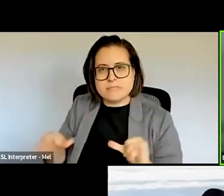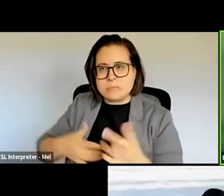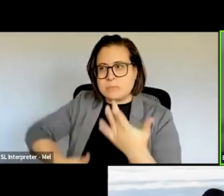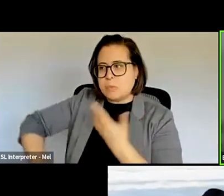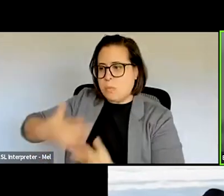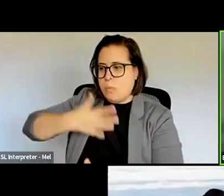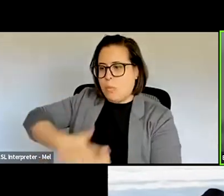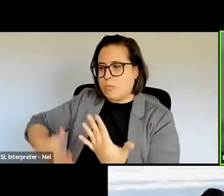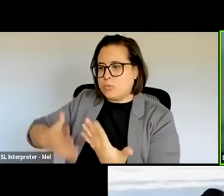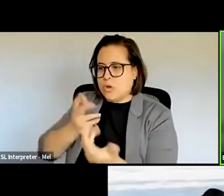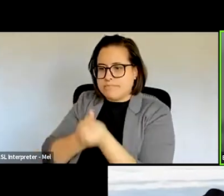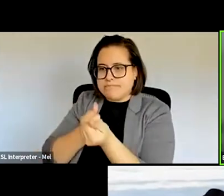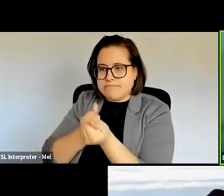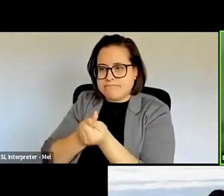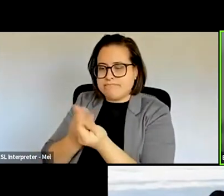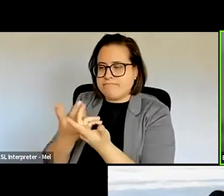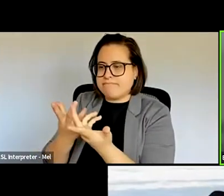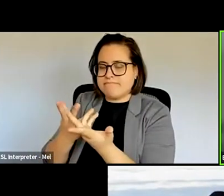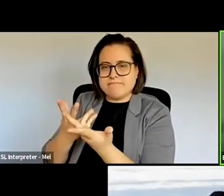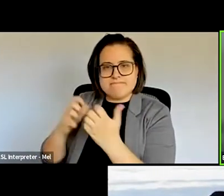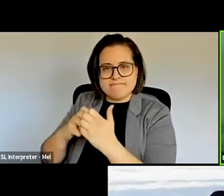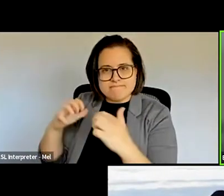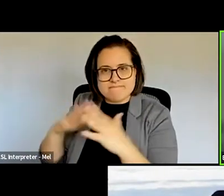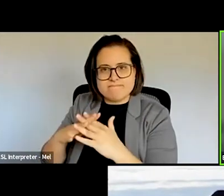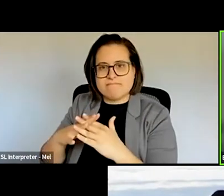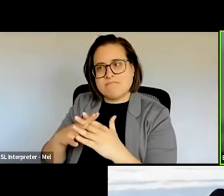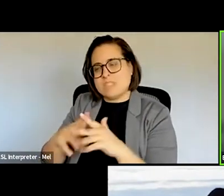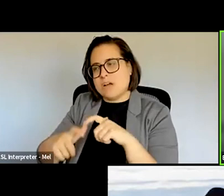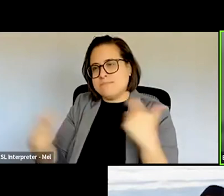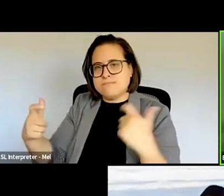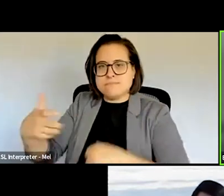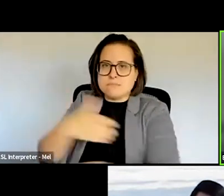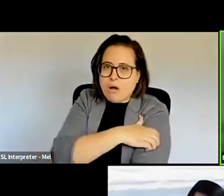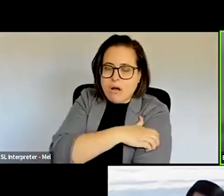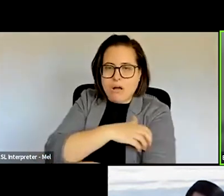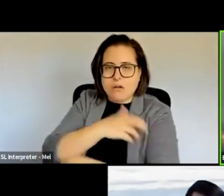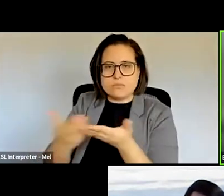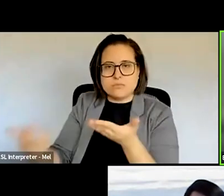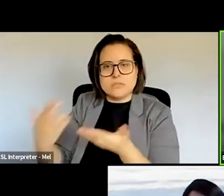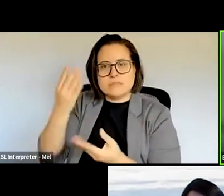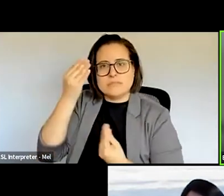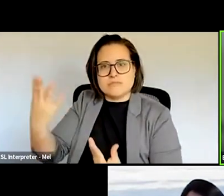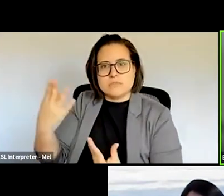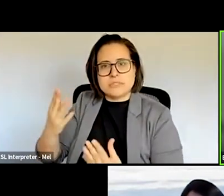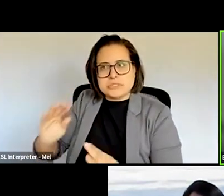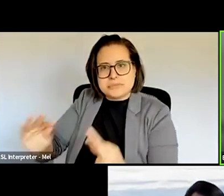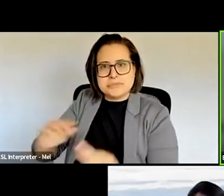construction of a huge and powerful resource with high-quality information, imperfections included,